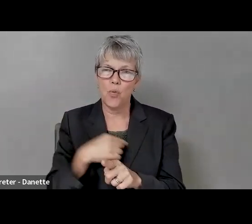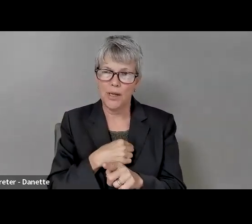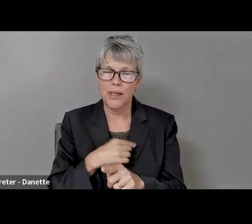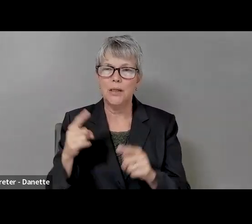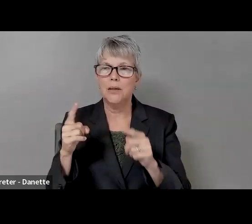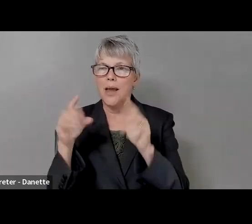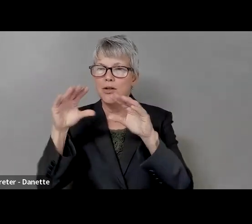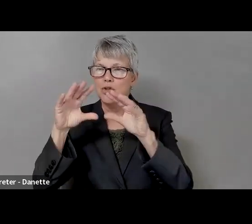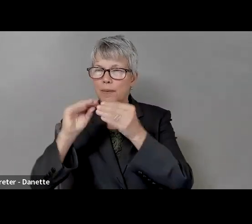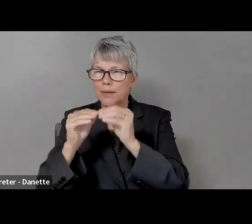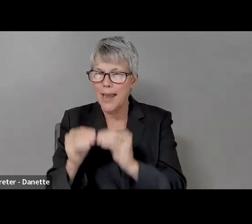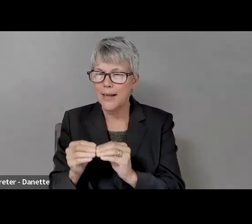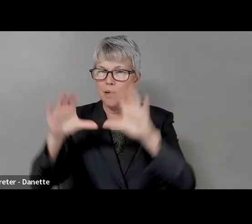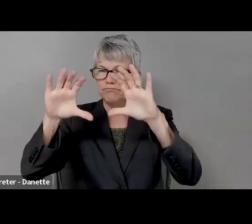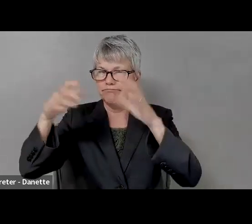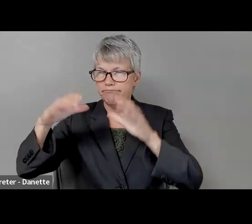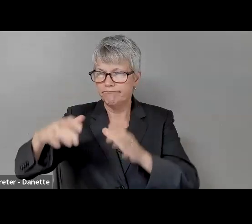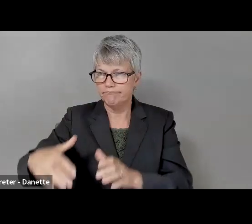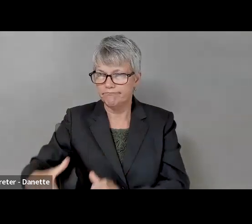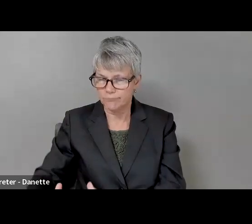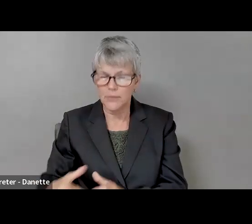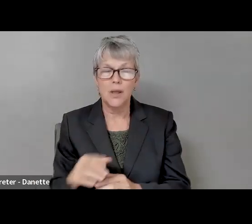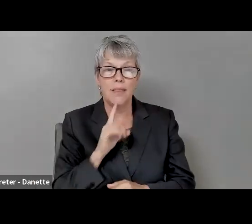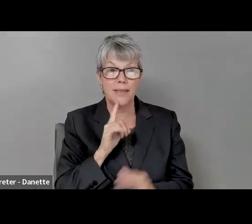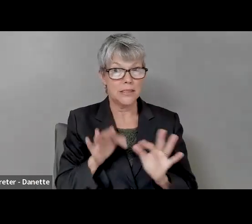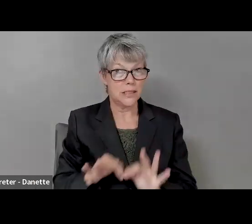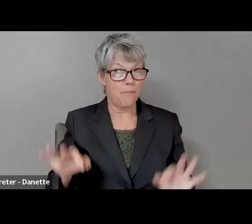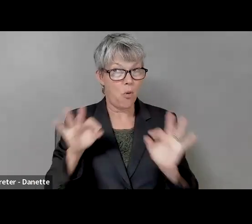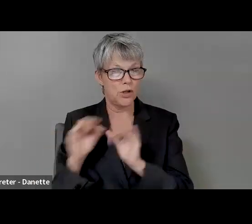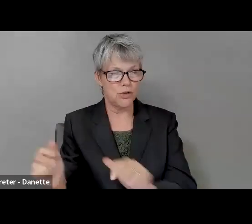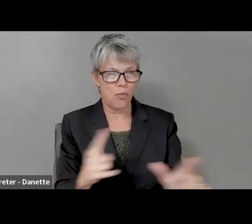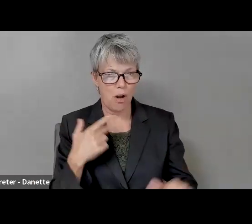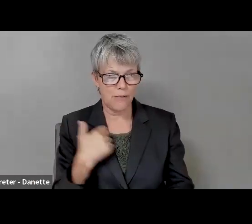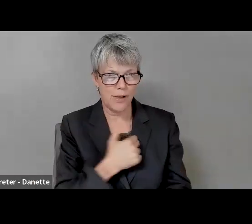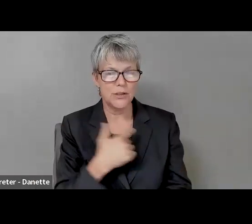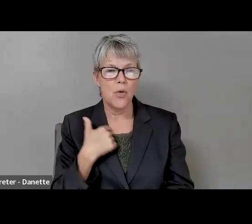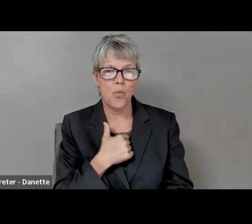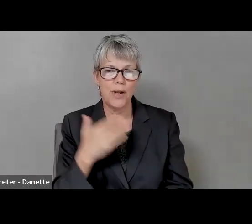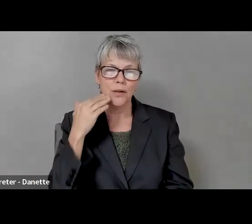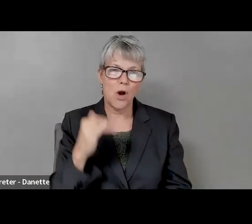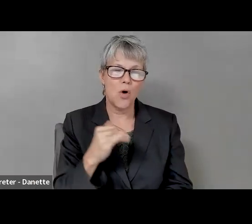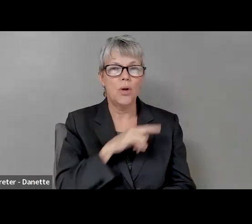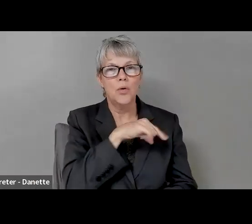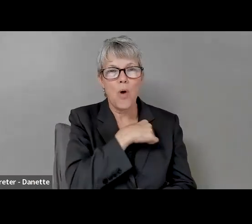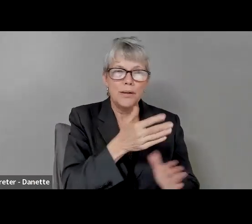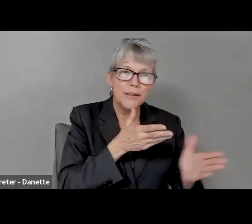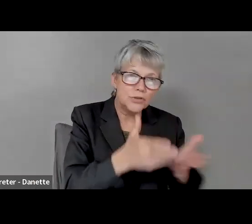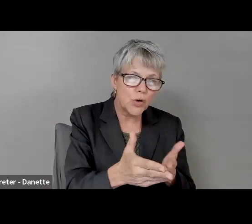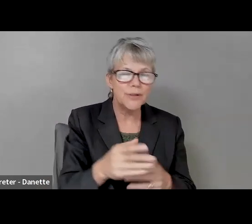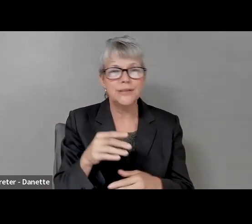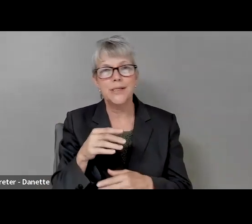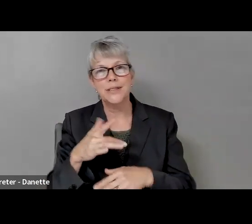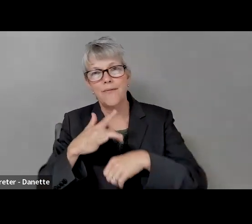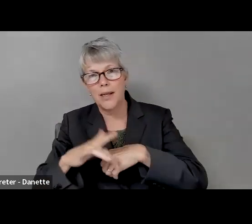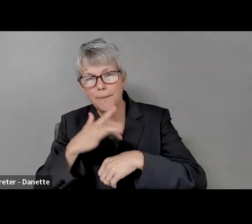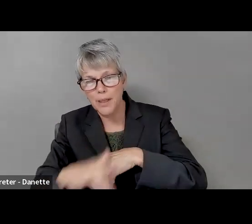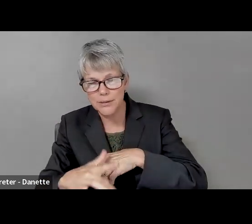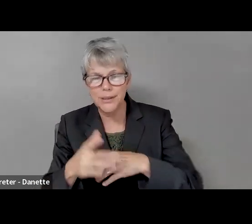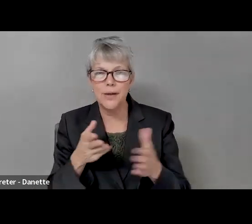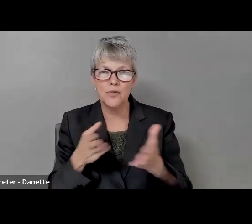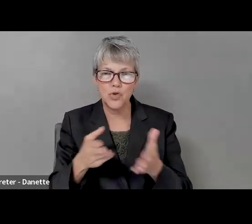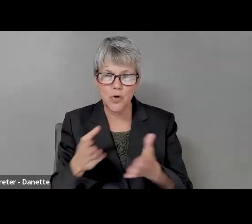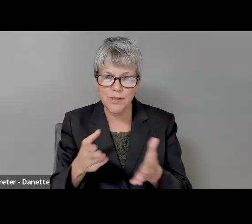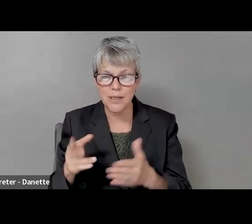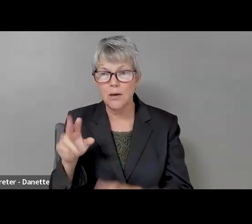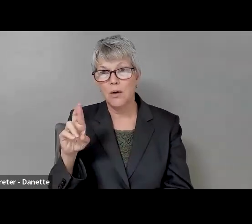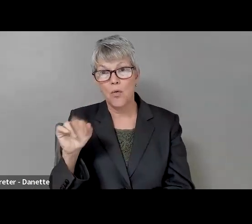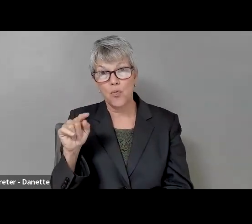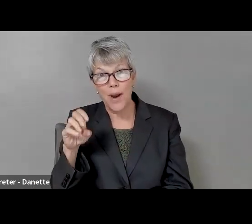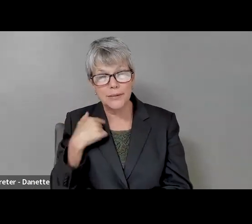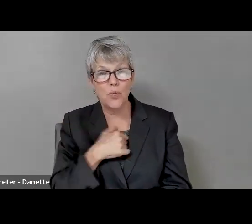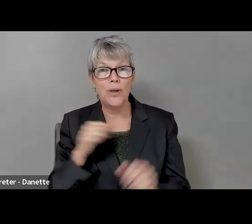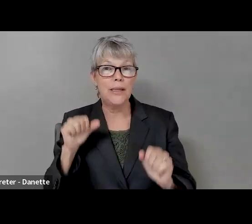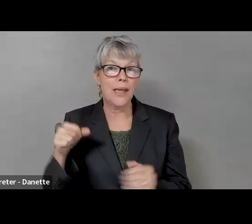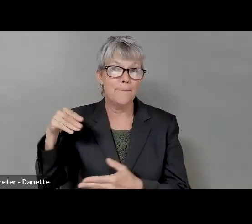Kelly Crosbie (she/her): So this is an important measure to us. I think all of us, and we know It's affected by quality of services availability of services, rates. We're able to pay in our behavioral health system.